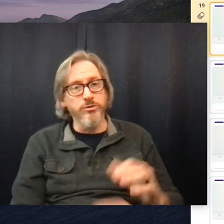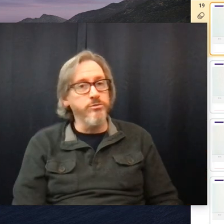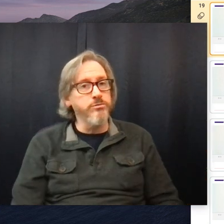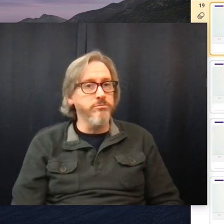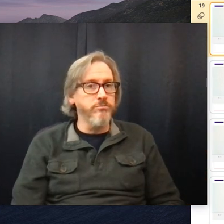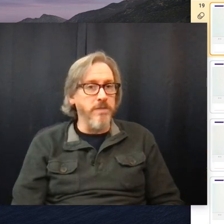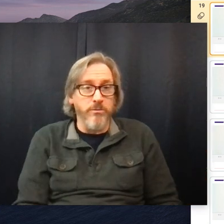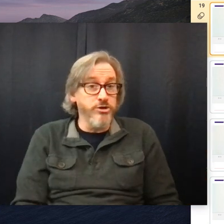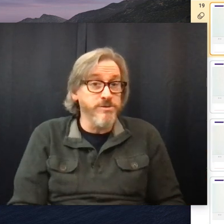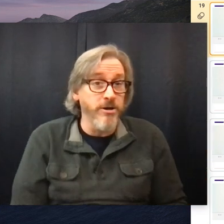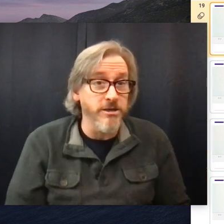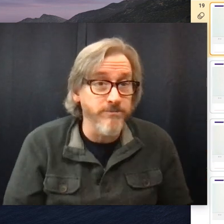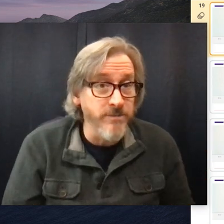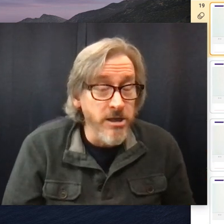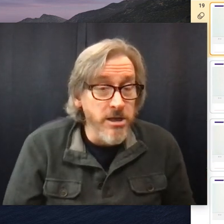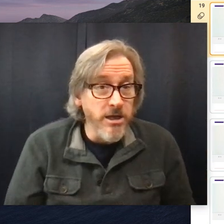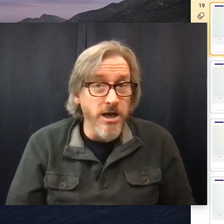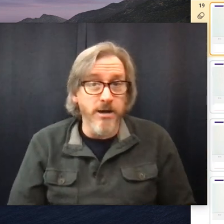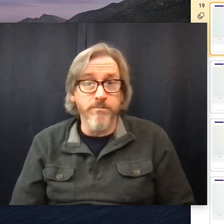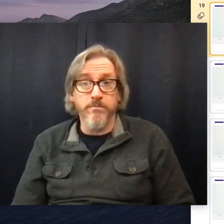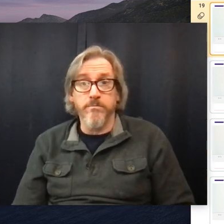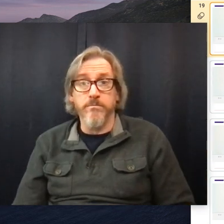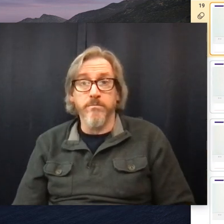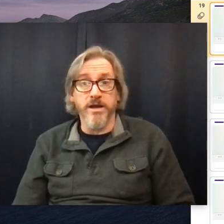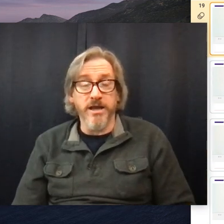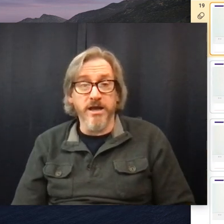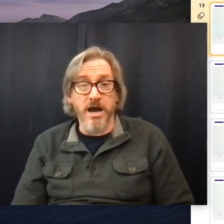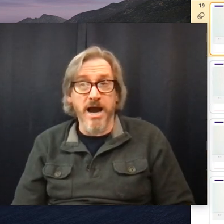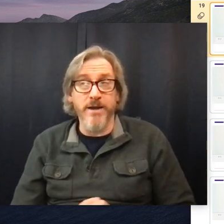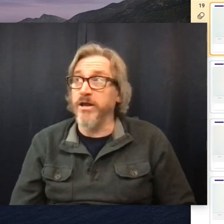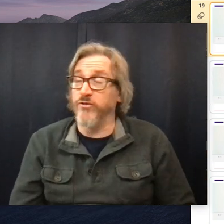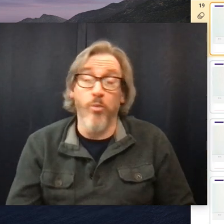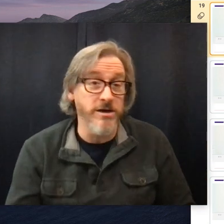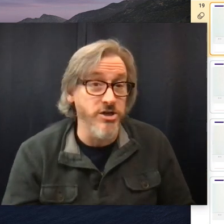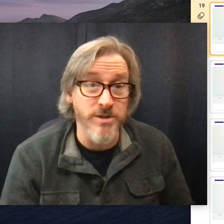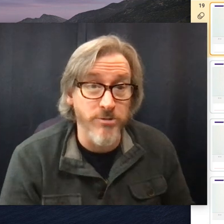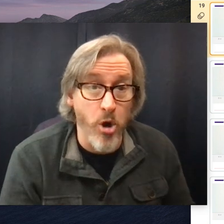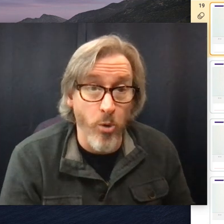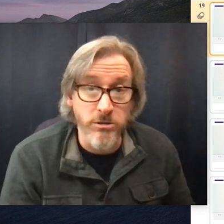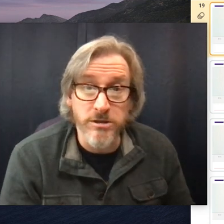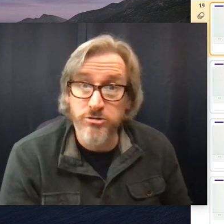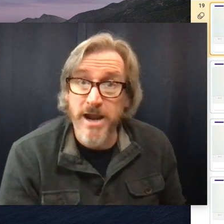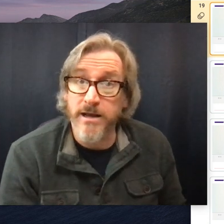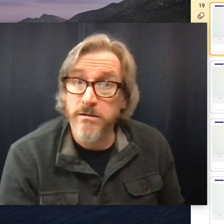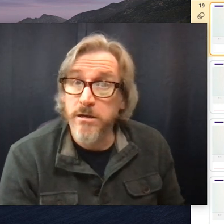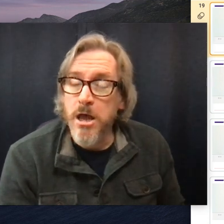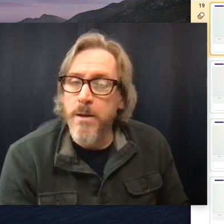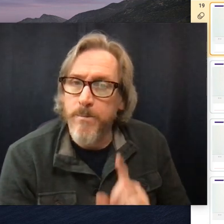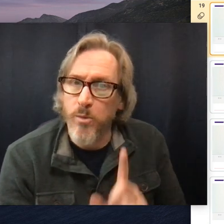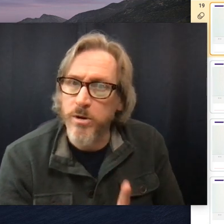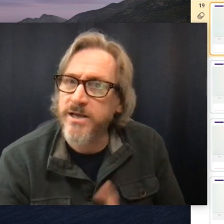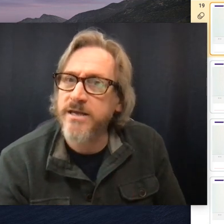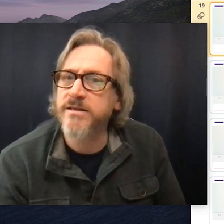you how would you respond um I if you want to do them cold try it but one of the key things